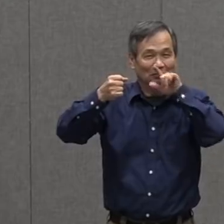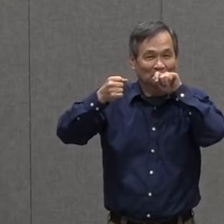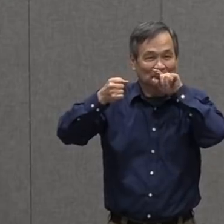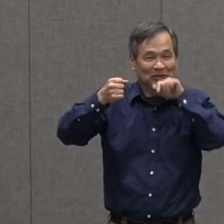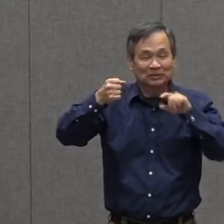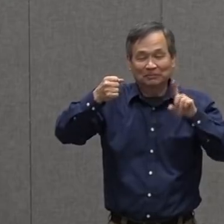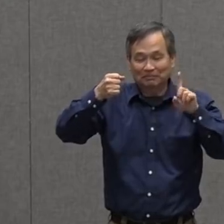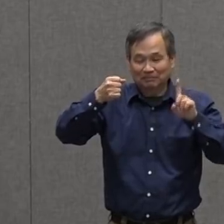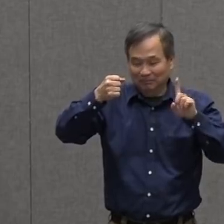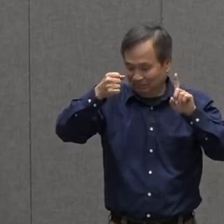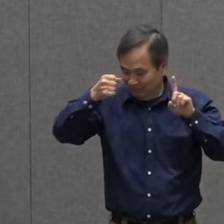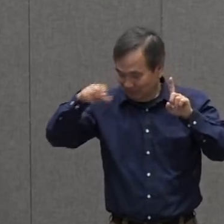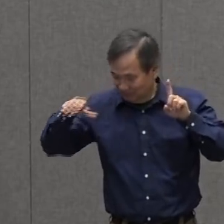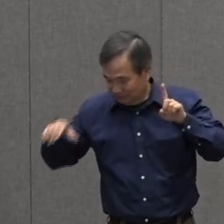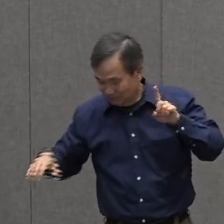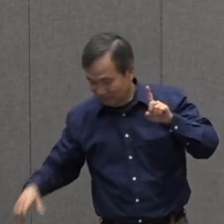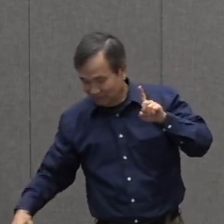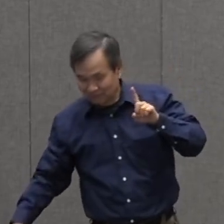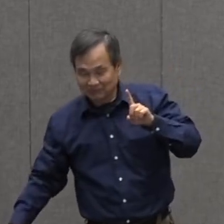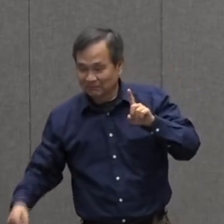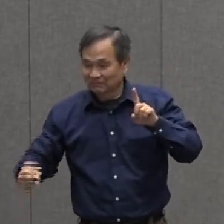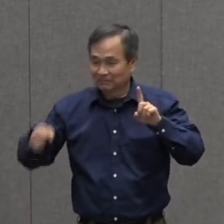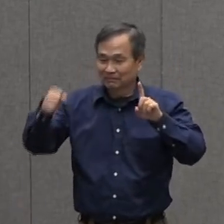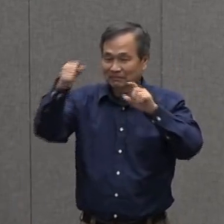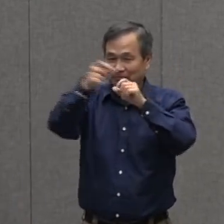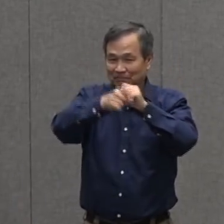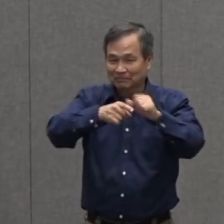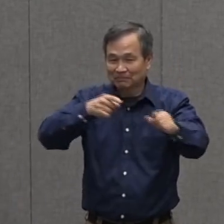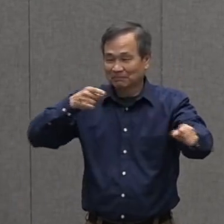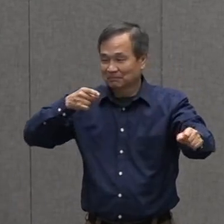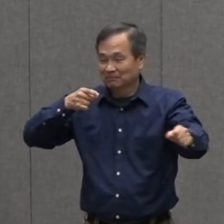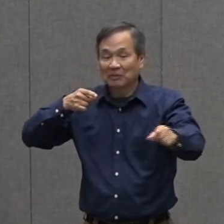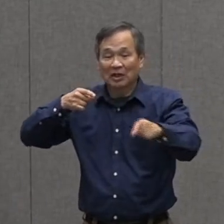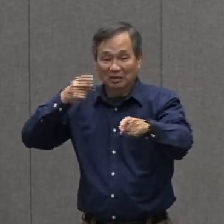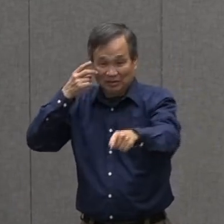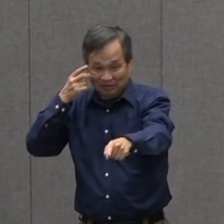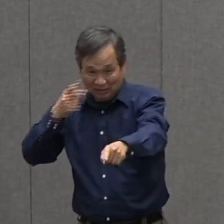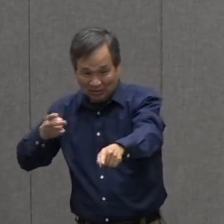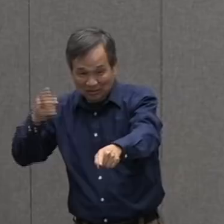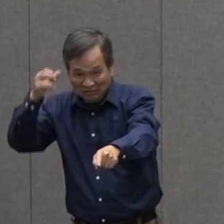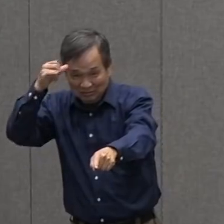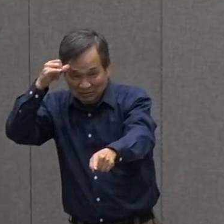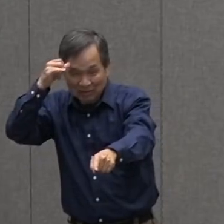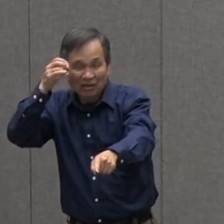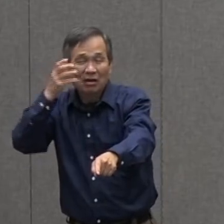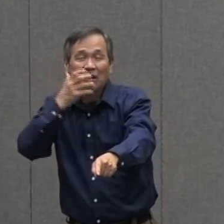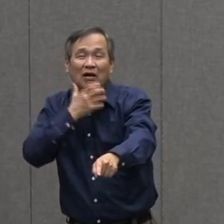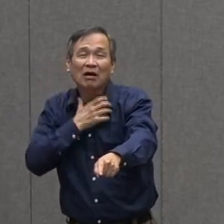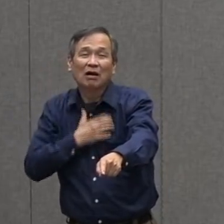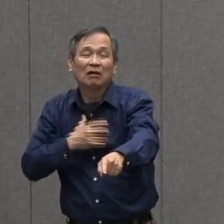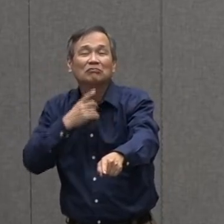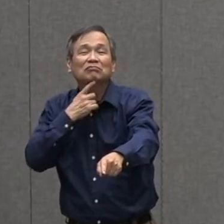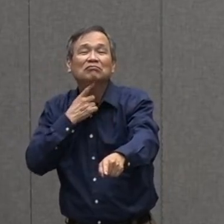"Ki-pat, whose cows were so hungry and dry "they mooed for the rain to fall from the sky